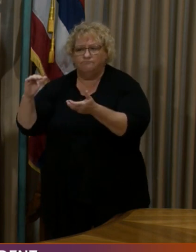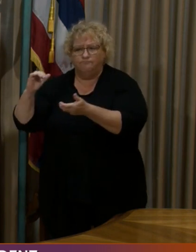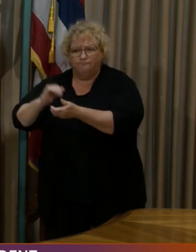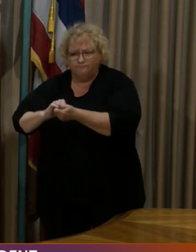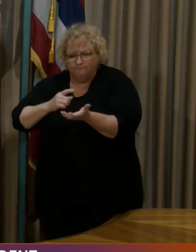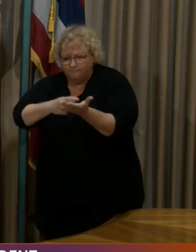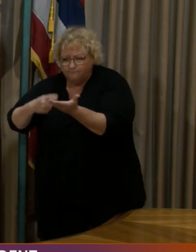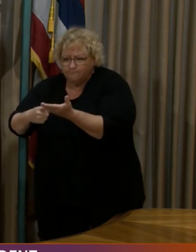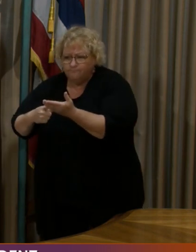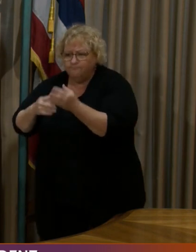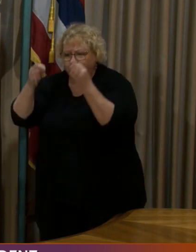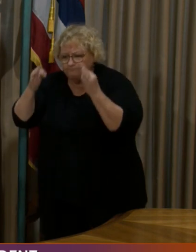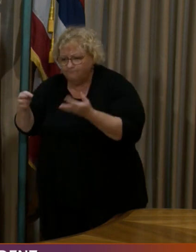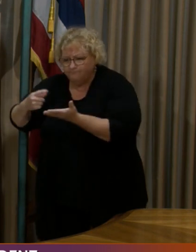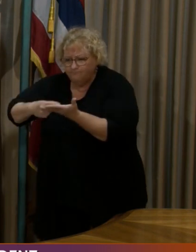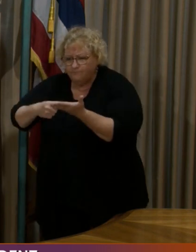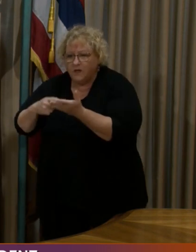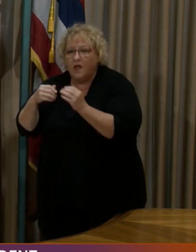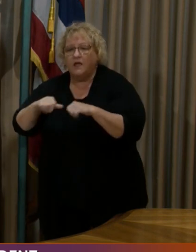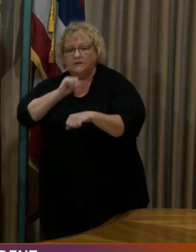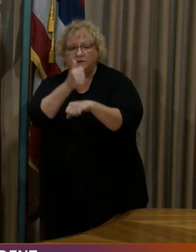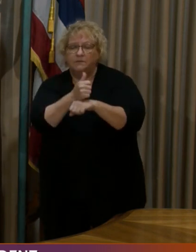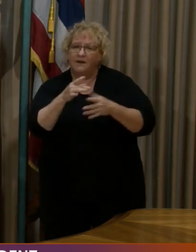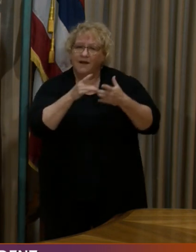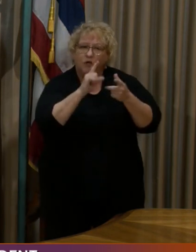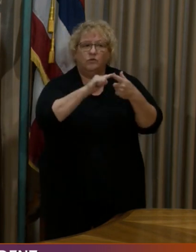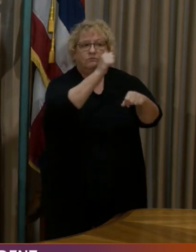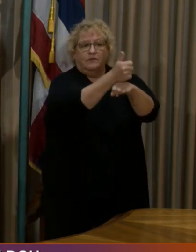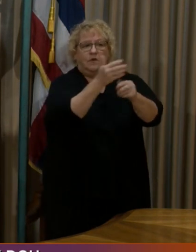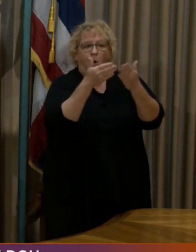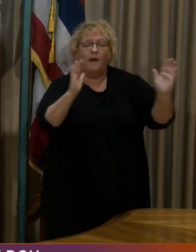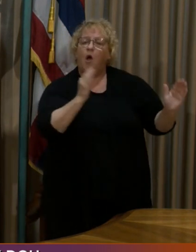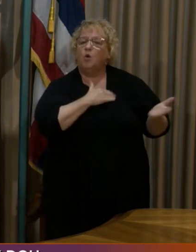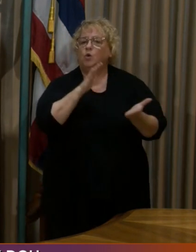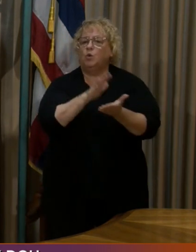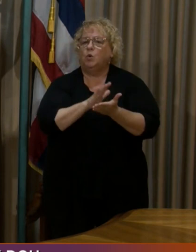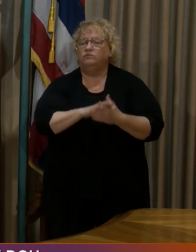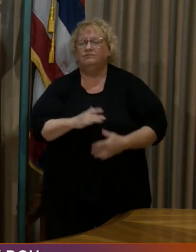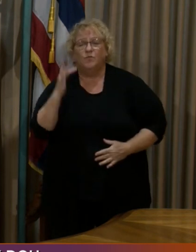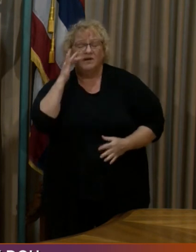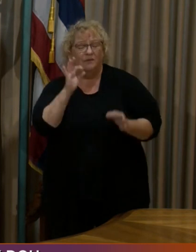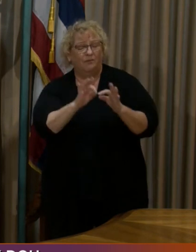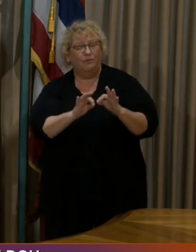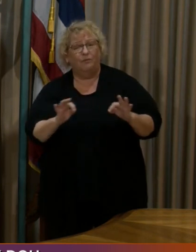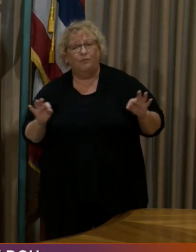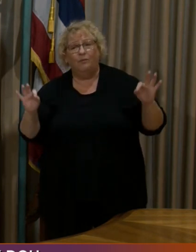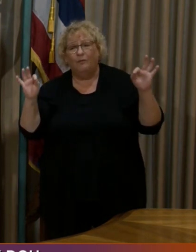DEPARTMENT OF HEALTH AND EDUCATION FOR COLLABORATING CLOSELY TO DEVELOP THESE GUIDANCE FOR REOPENING OUR